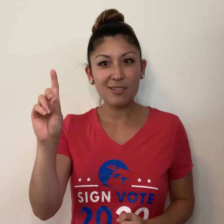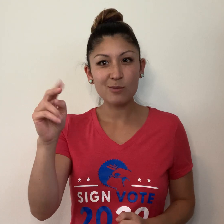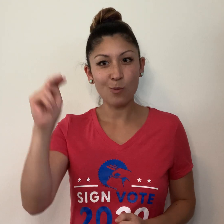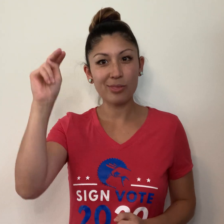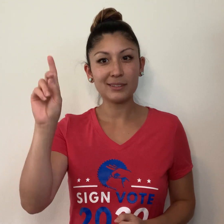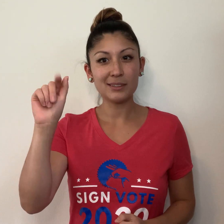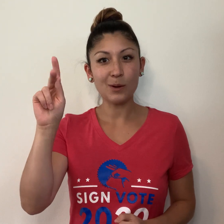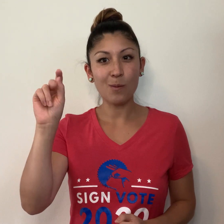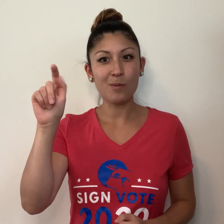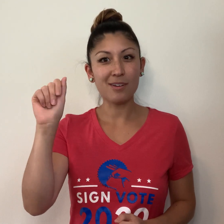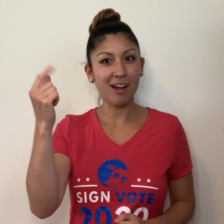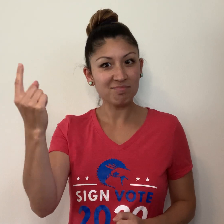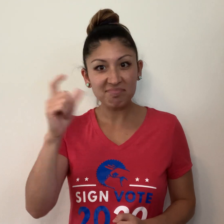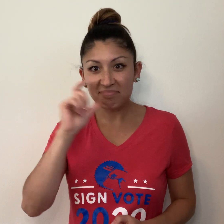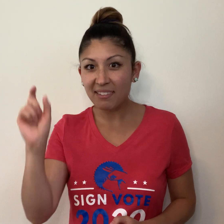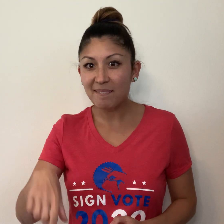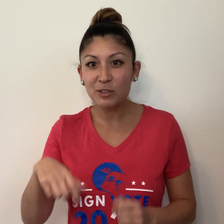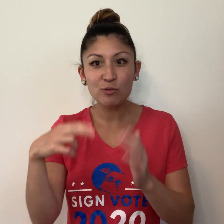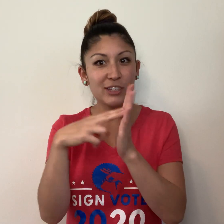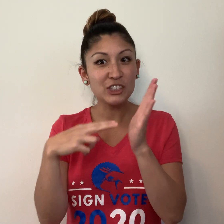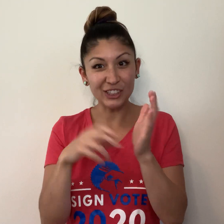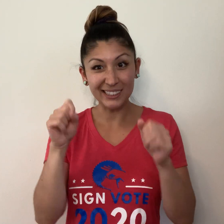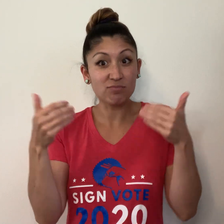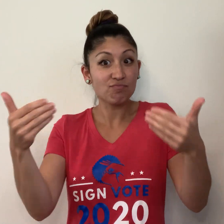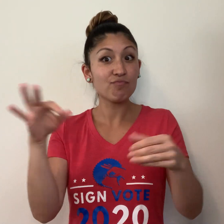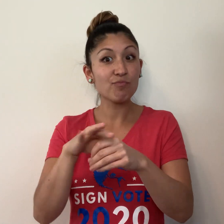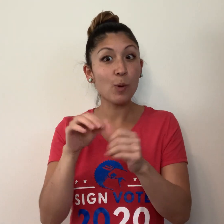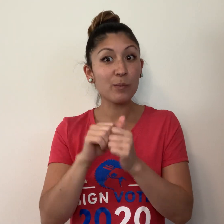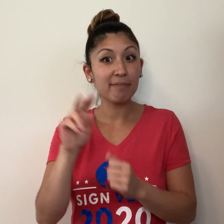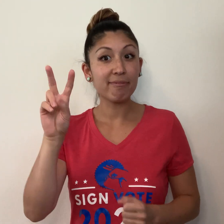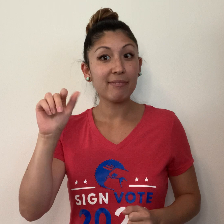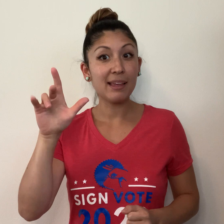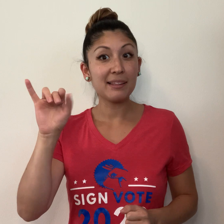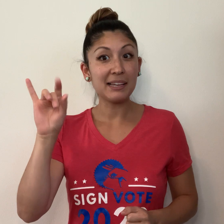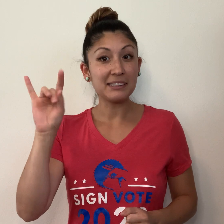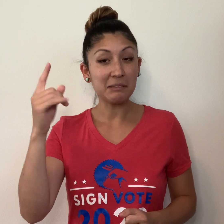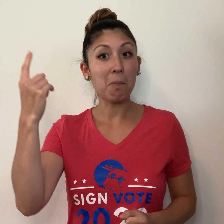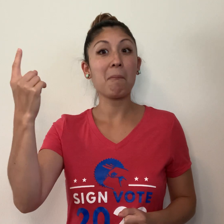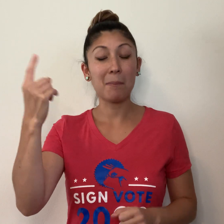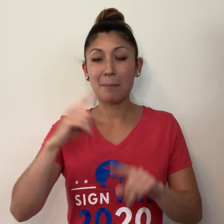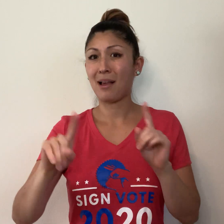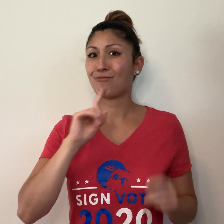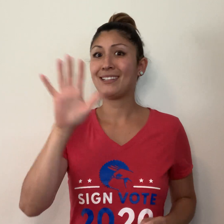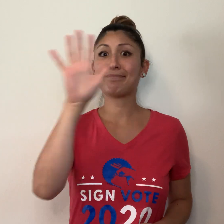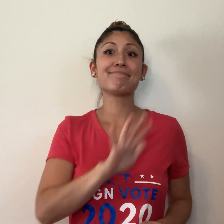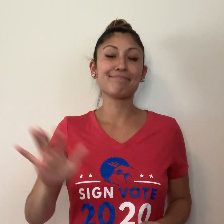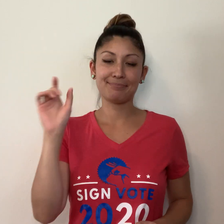North Dakota, they don't need to register to vote, people can just vote with a valid ID. But, for other states,